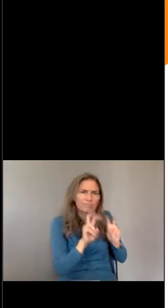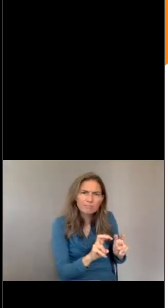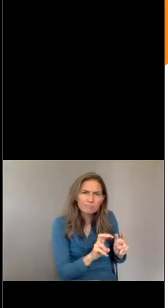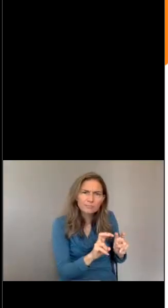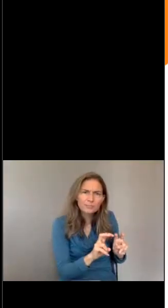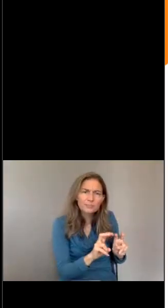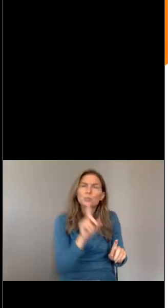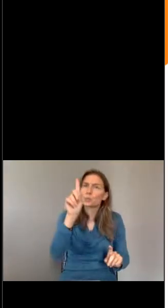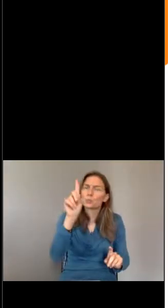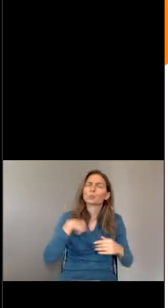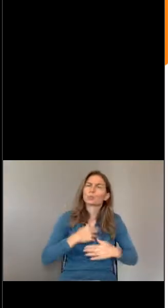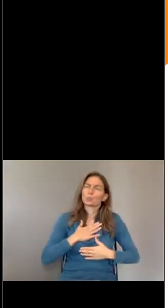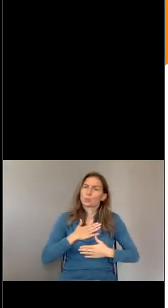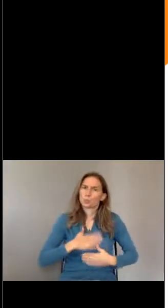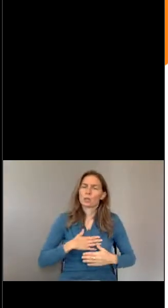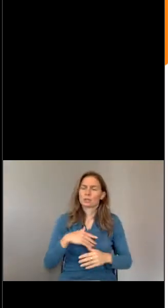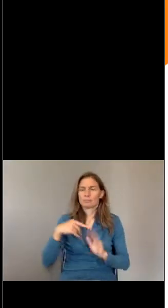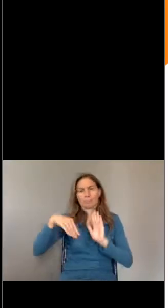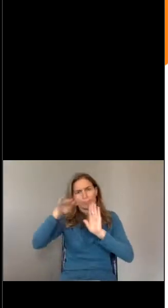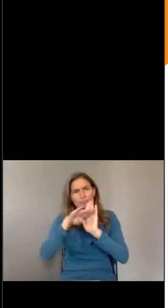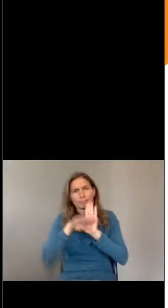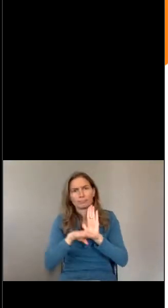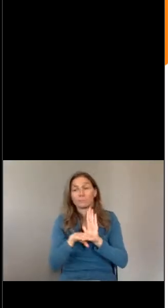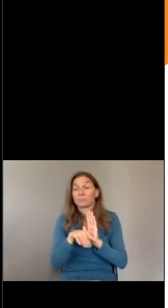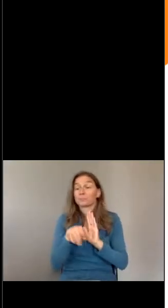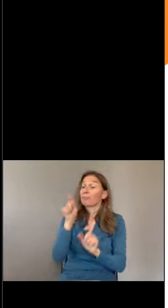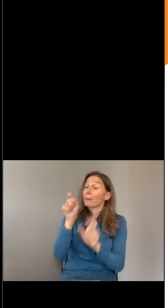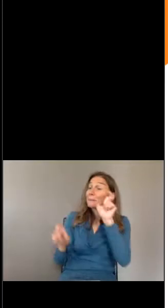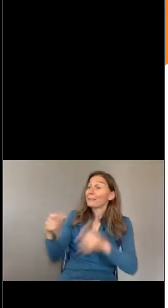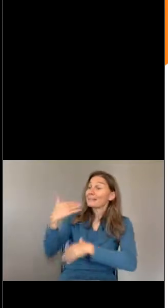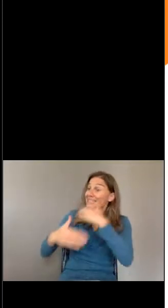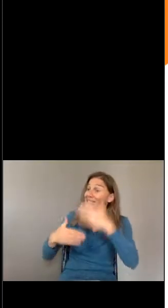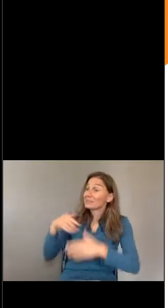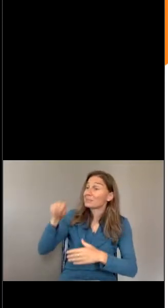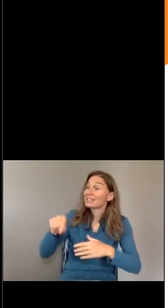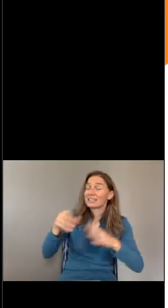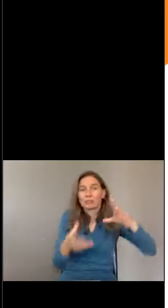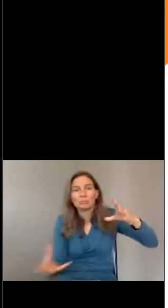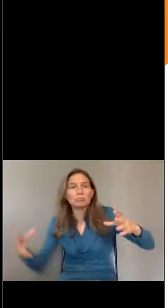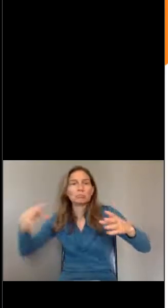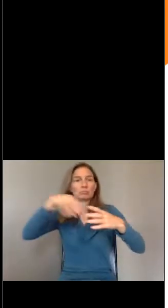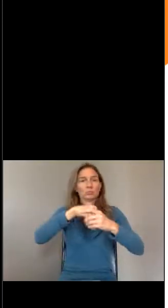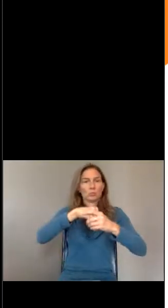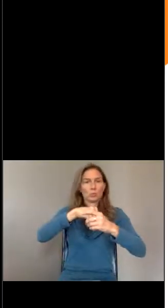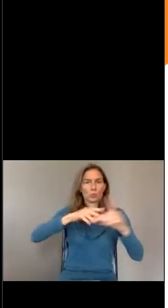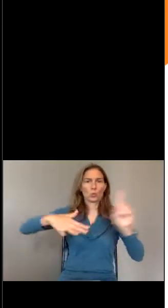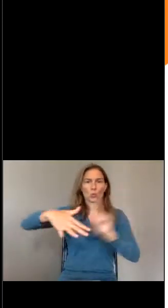people with disabilities are part of the larger society. They give them the autonomy, to make sure